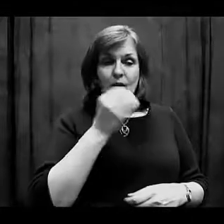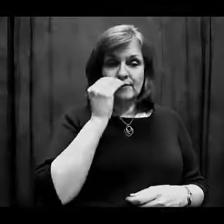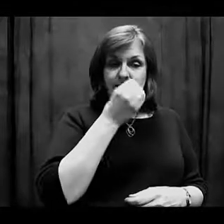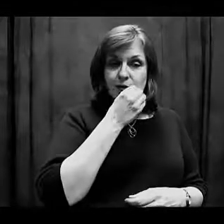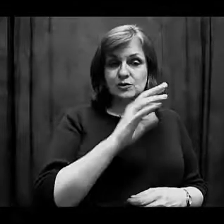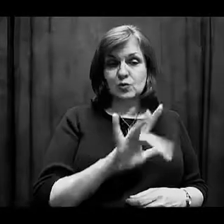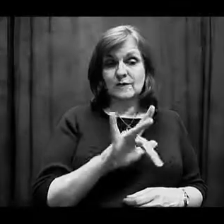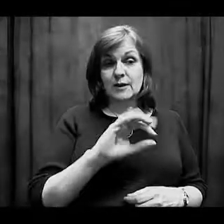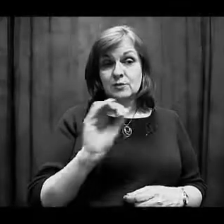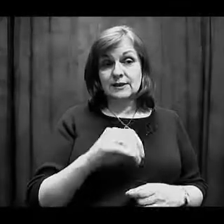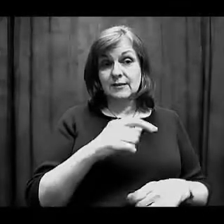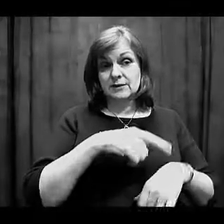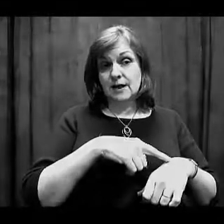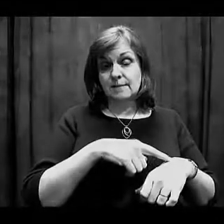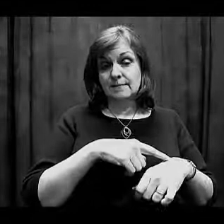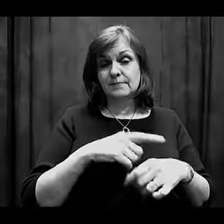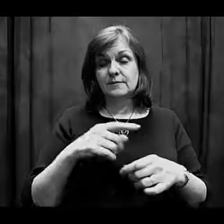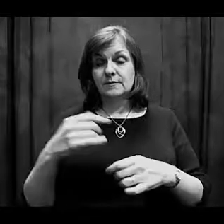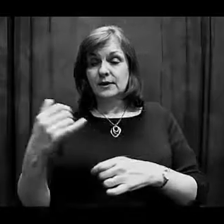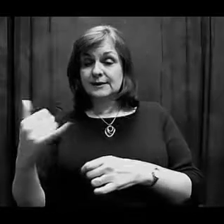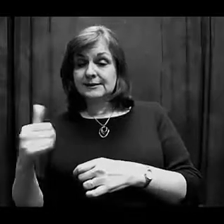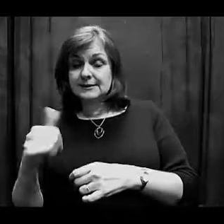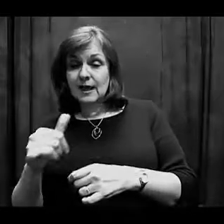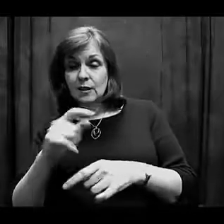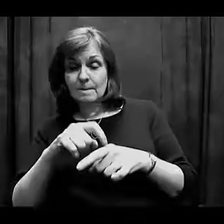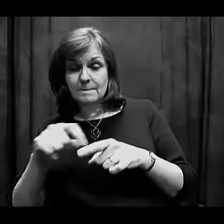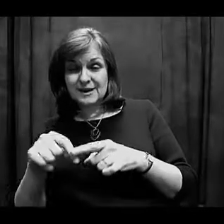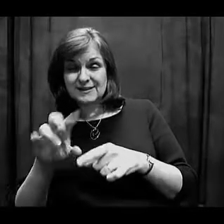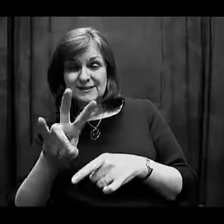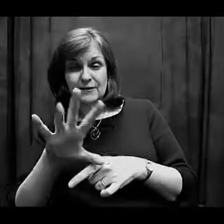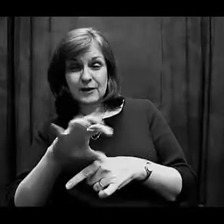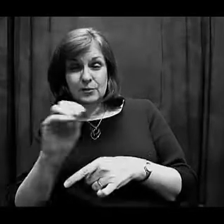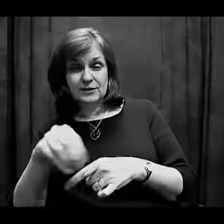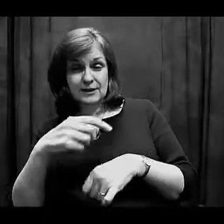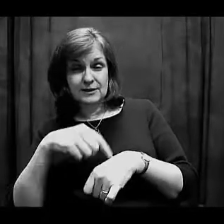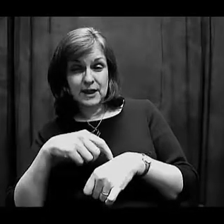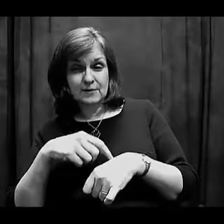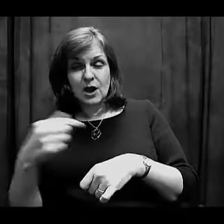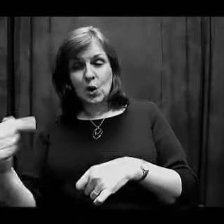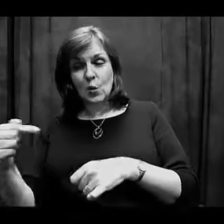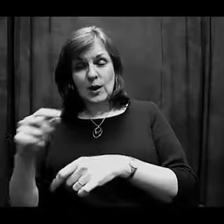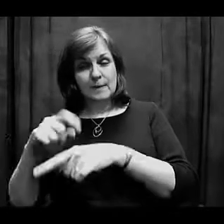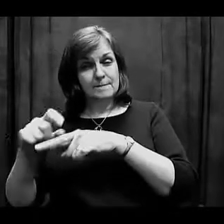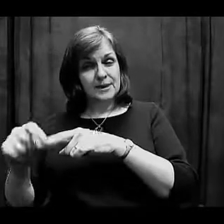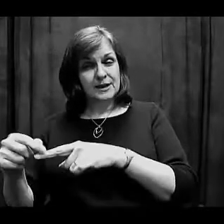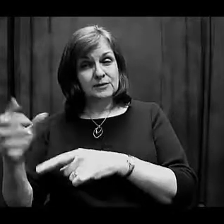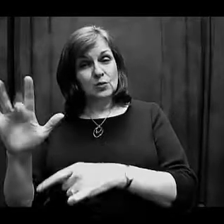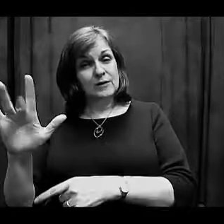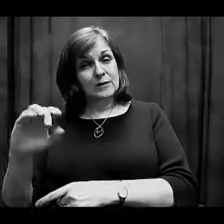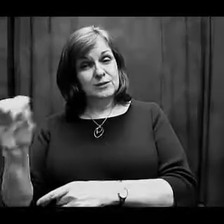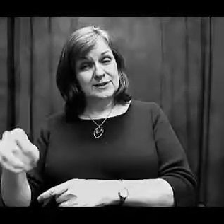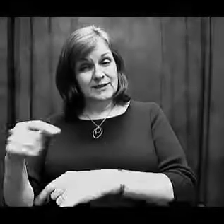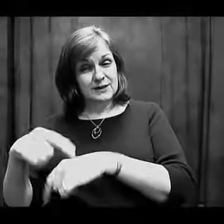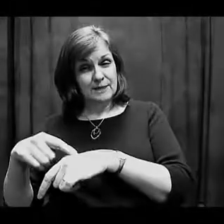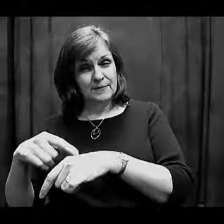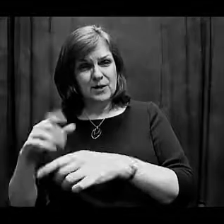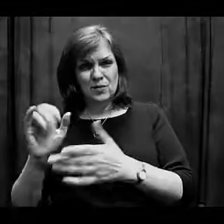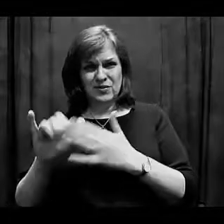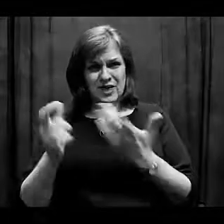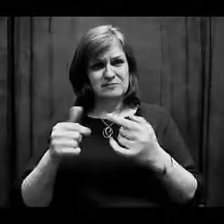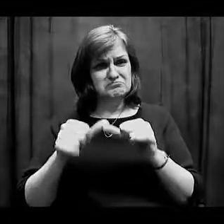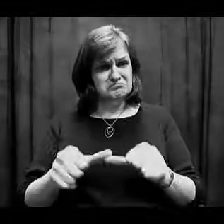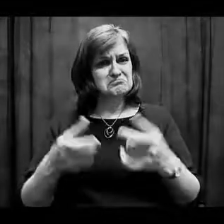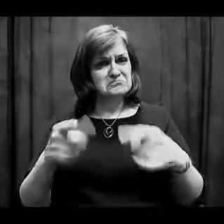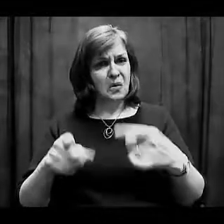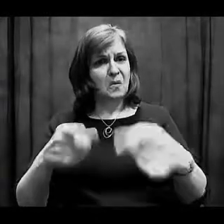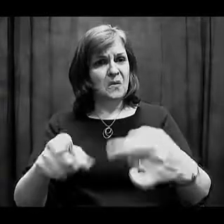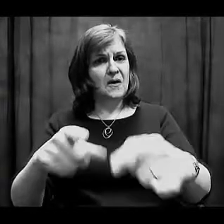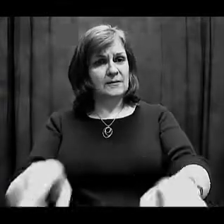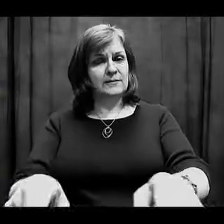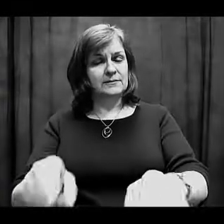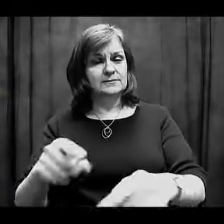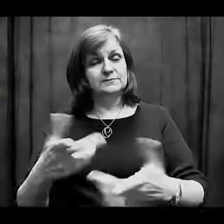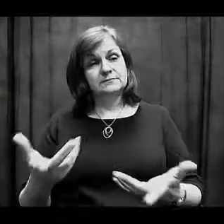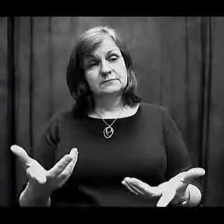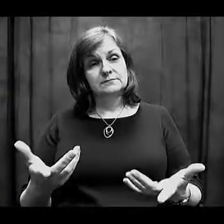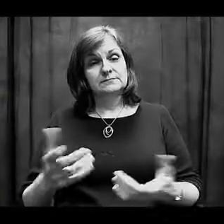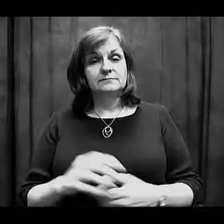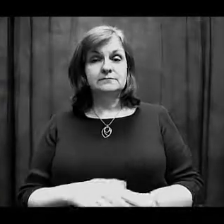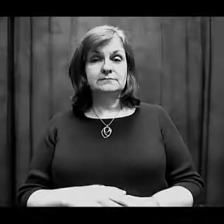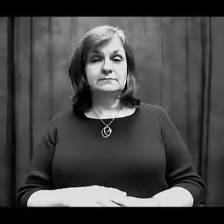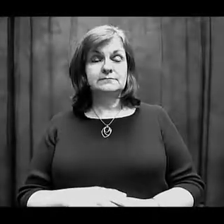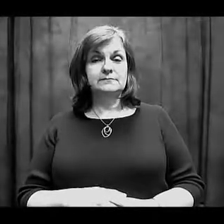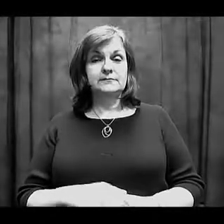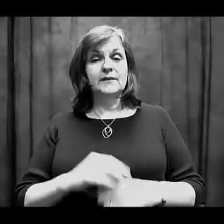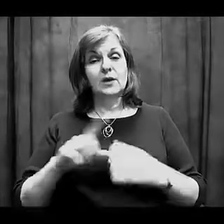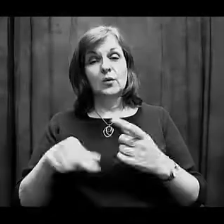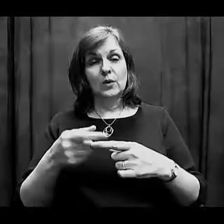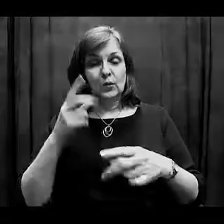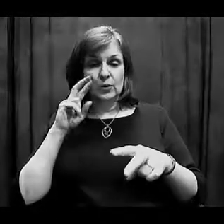25% of time -- he got yellow peas 75% and green peas 25% time -- is this gonna keep going?? is this just the way everything is??